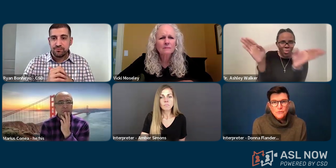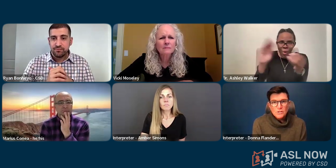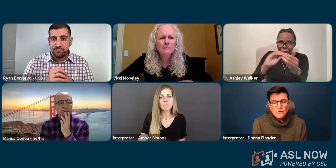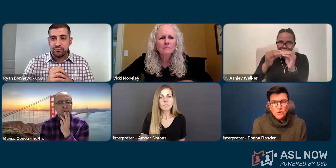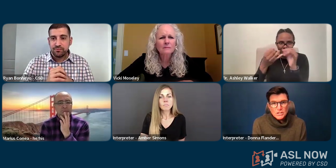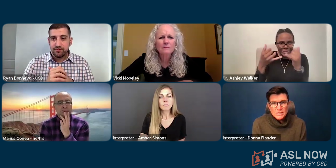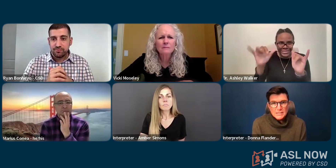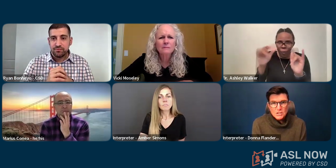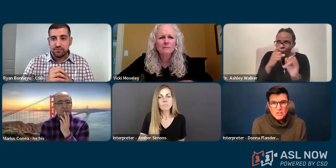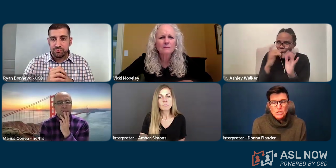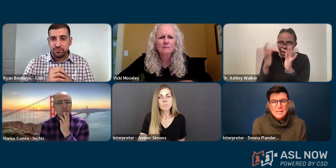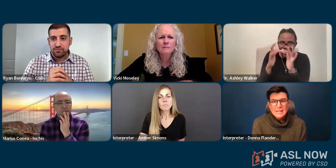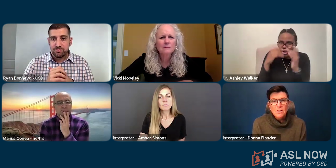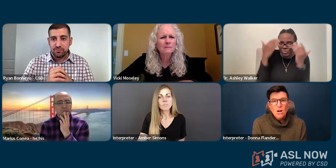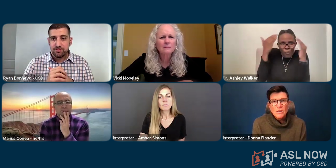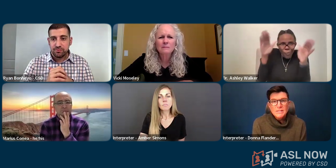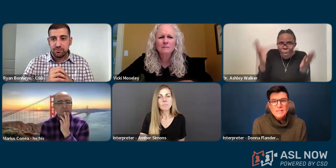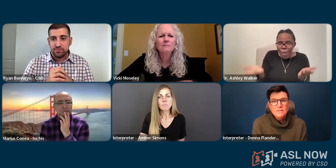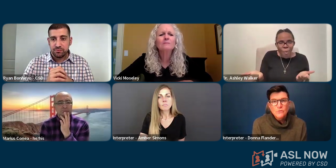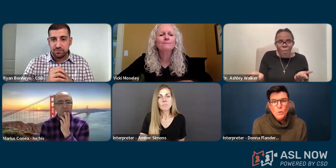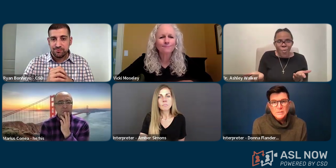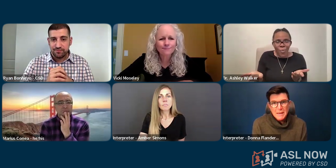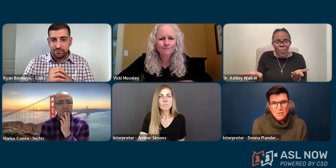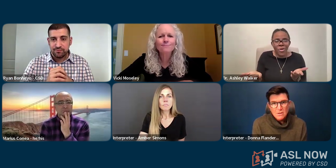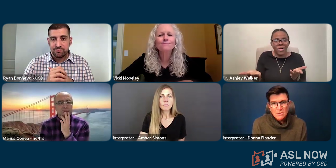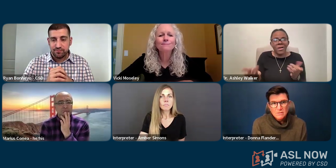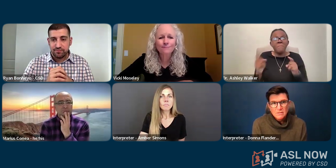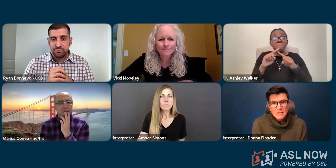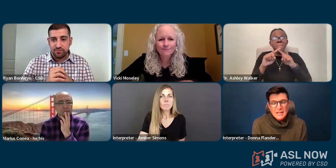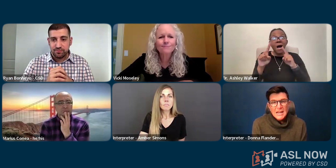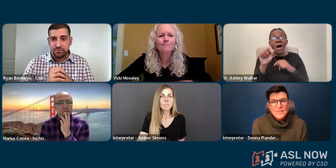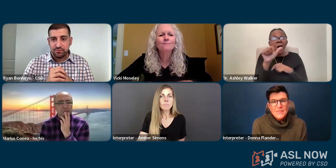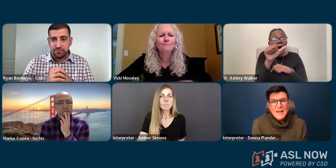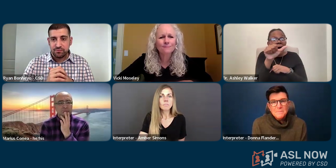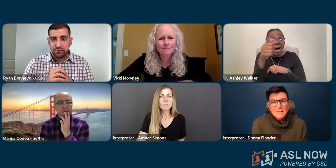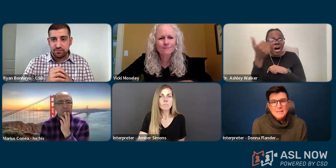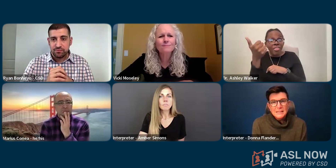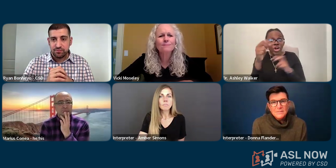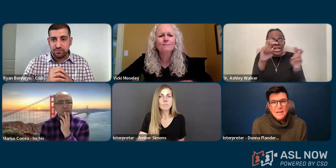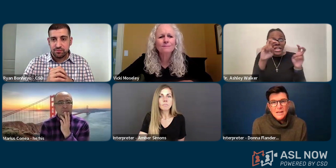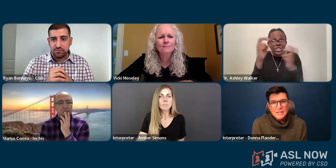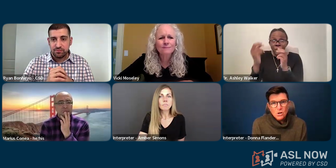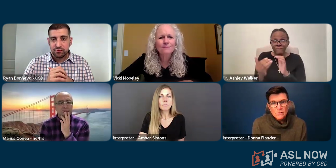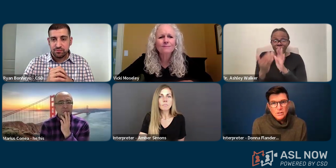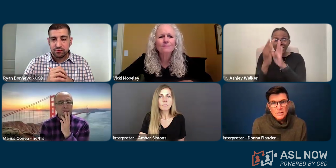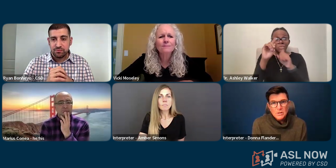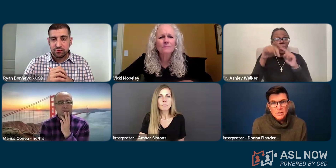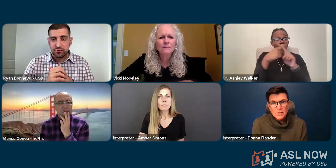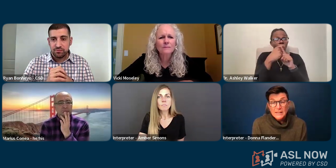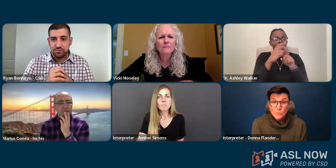If it's a fraud, fraudulent situation, it calls and leaves a voicemail. And that's something that leaves out the deaf and hard of hearing community